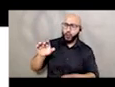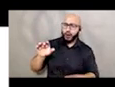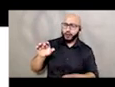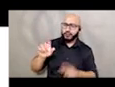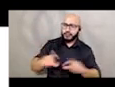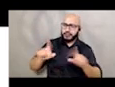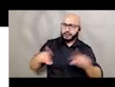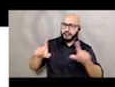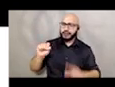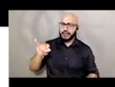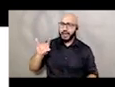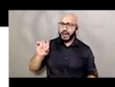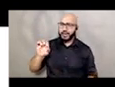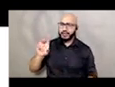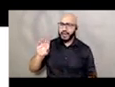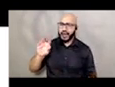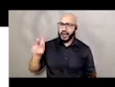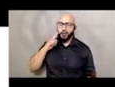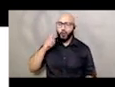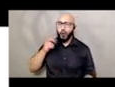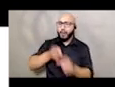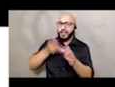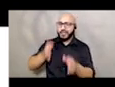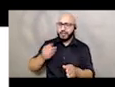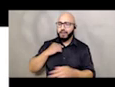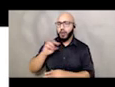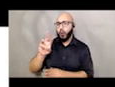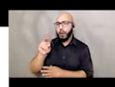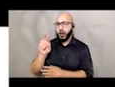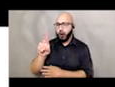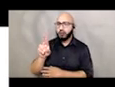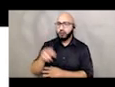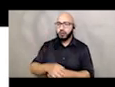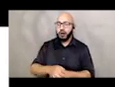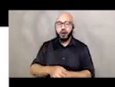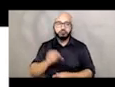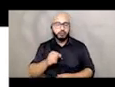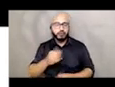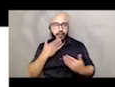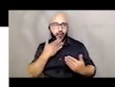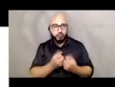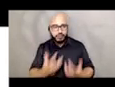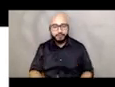to the participants of this webinar. Oh yes, that'll be very helpful. Thank you very much.